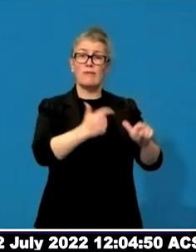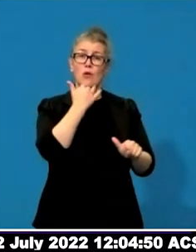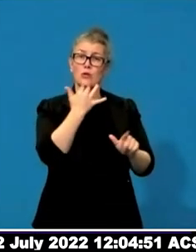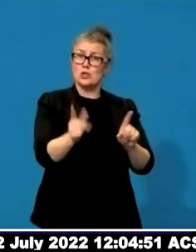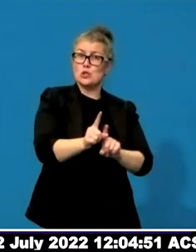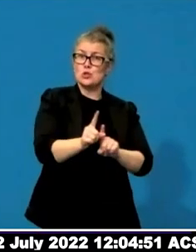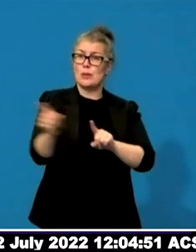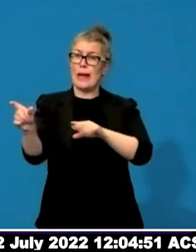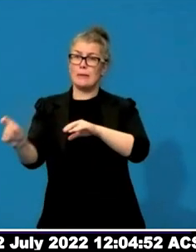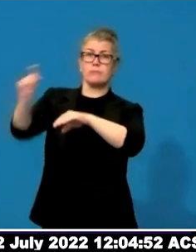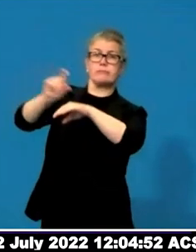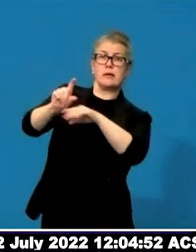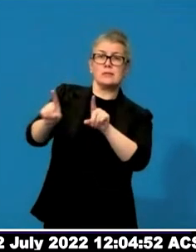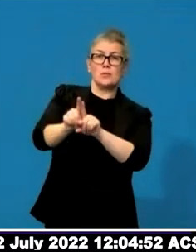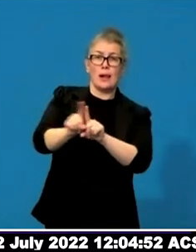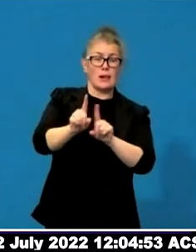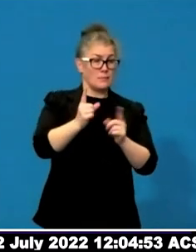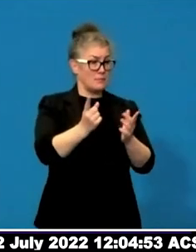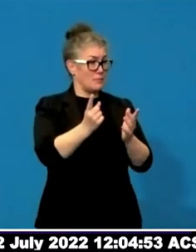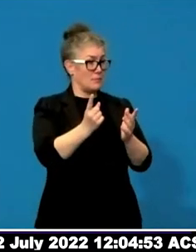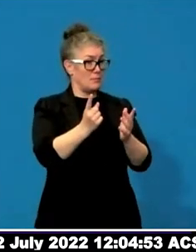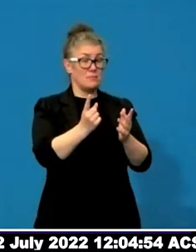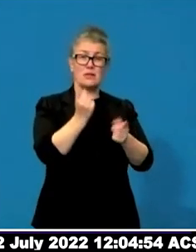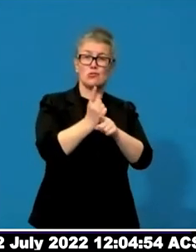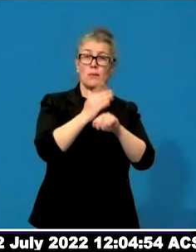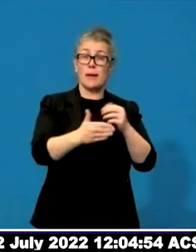But the staffing support and some of the -